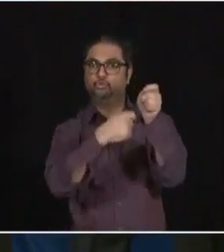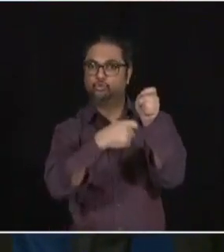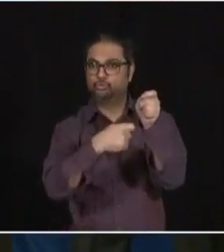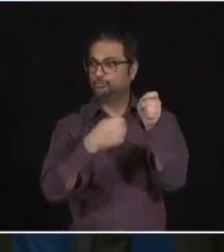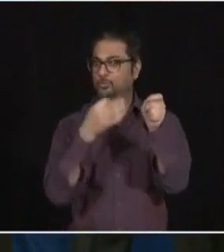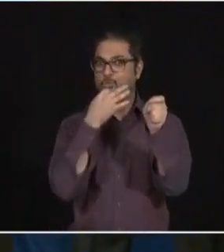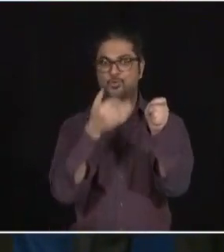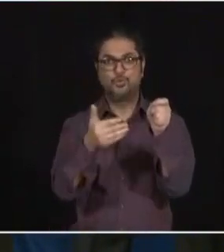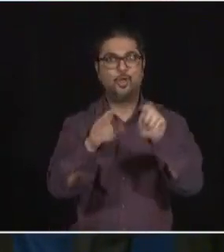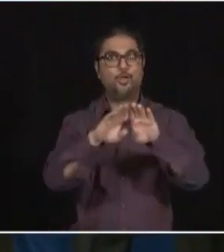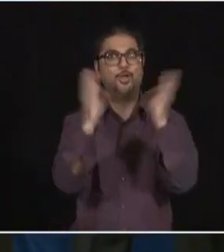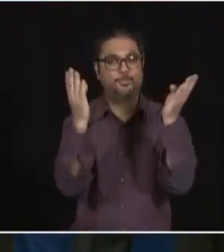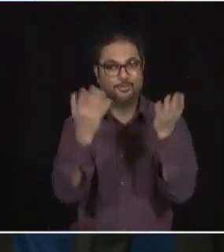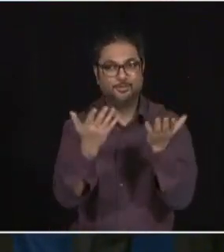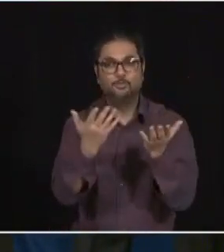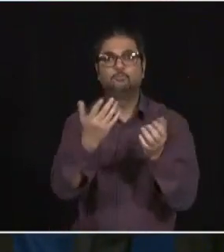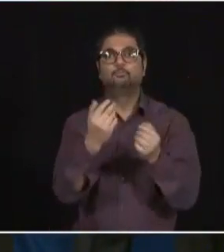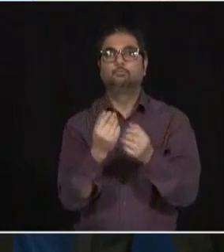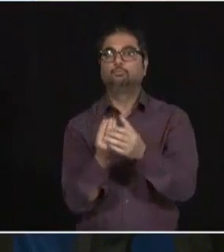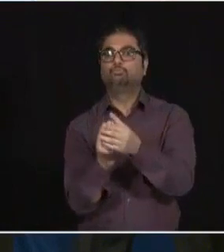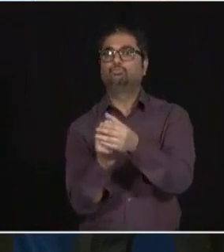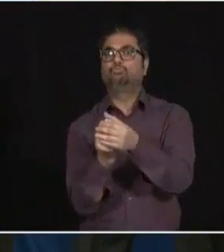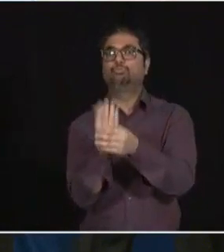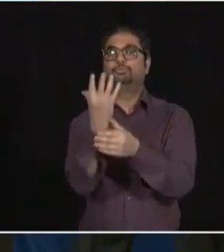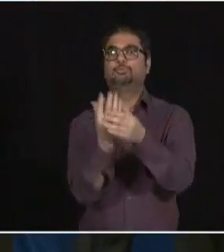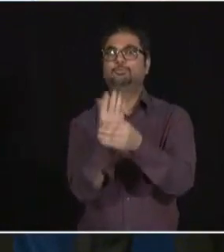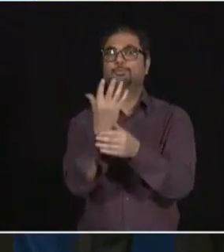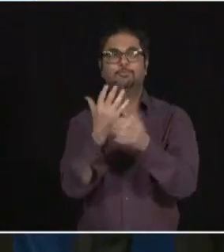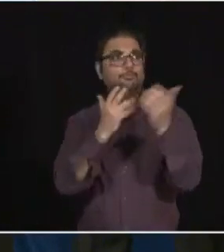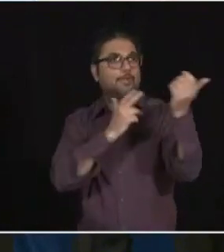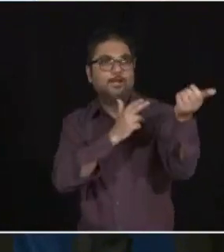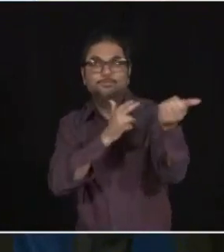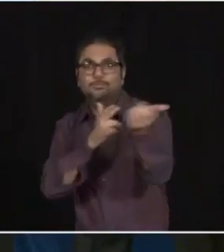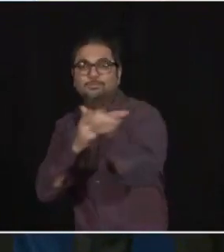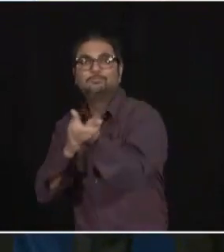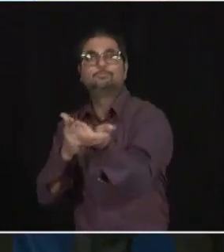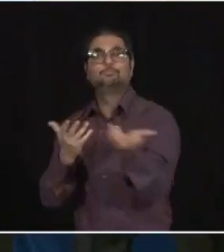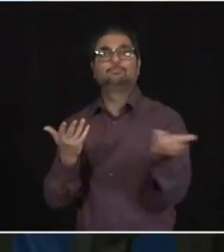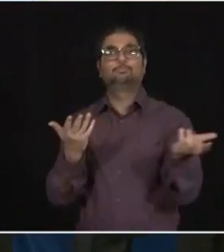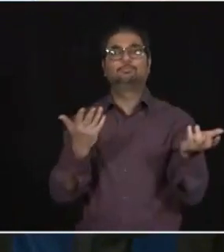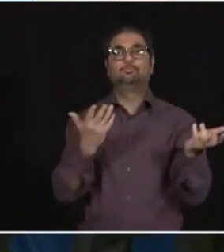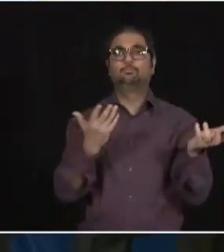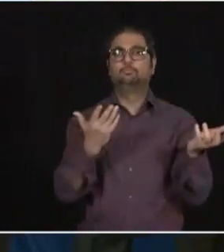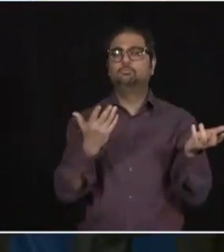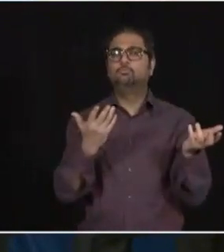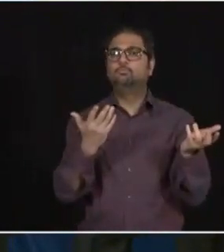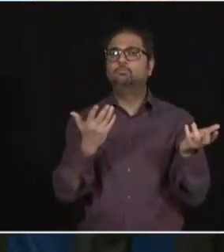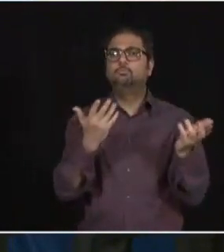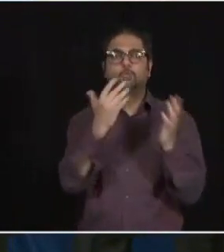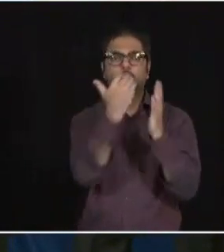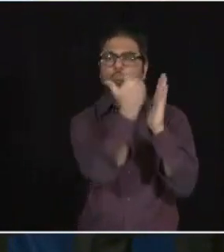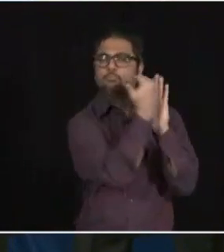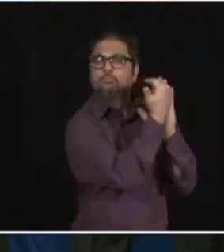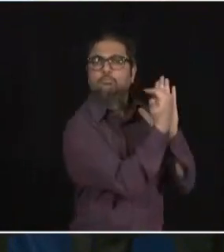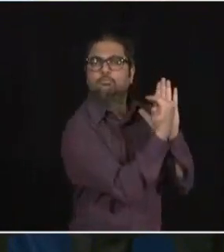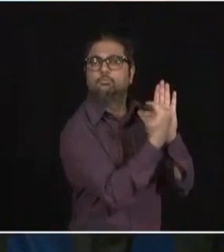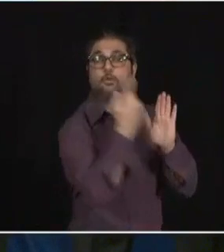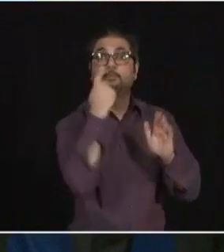There are some people who are concerned about how these restrictions can impact, such things as the bear season. There are about